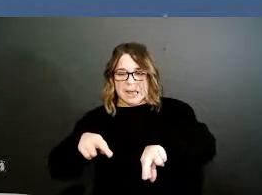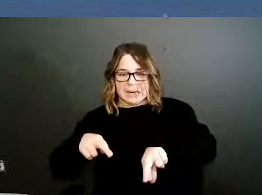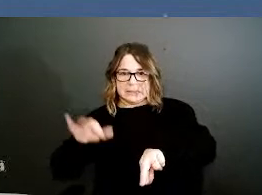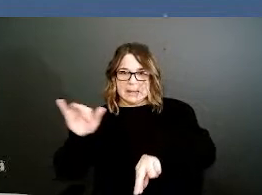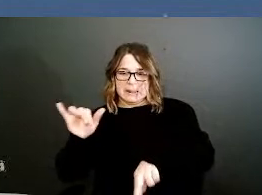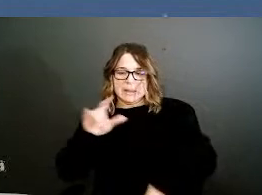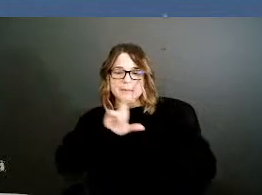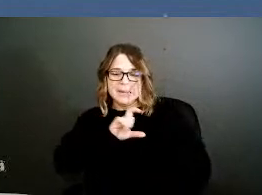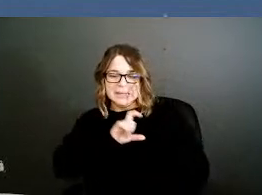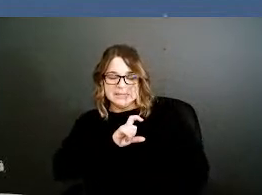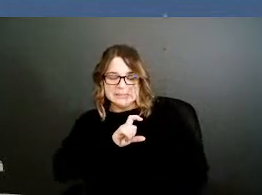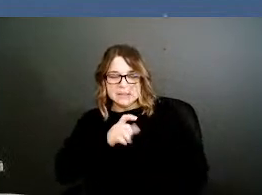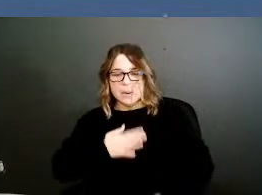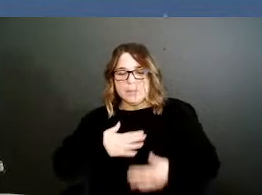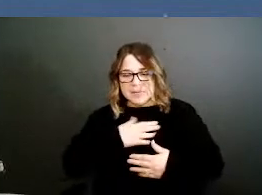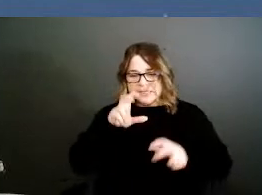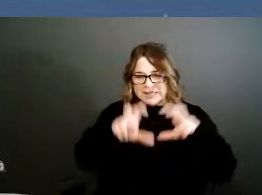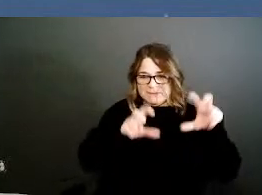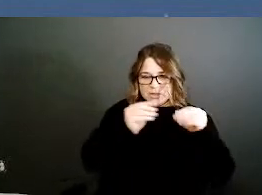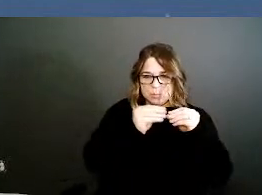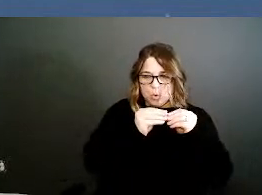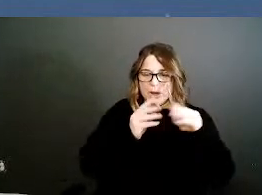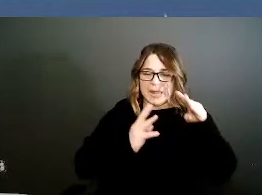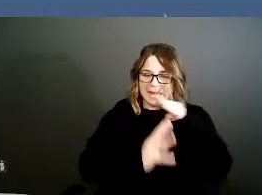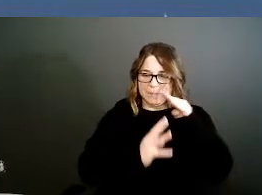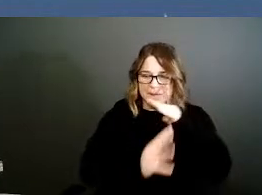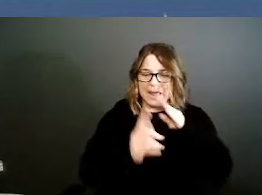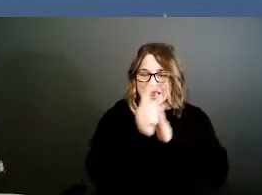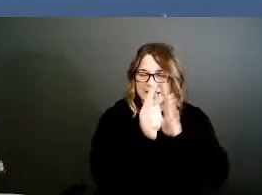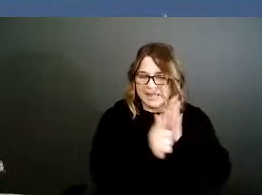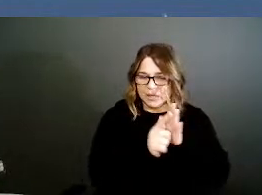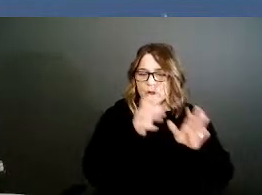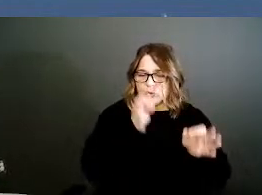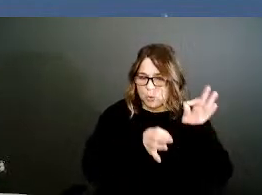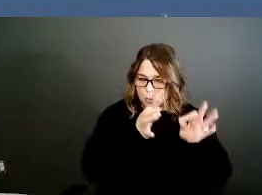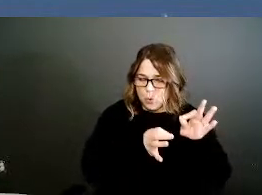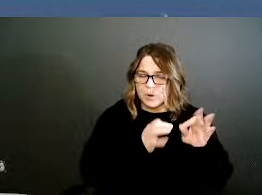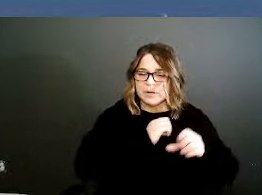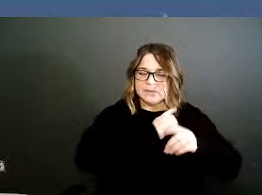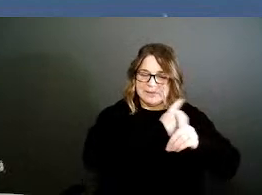SO EMPLOYEES INVEST MORE IN IMMIGRANT LEGAL DEFENSE, KEEP FAMILIES TOGETHER, KEEP OUR COMMUNITIES SAFE AND